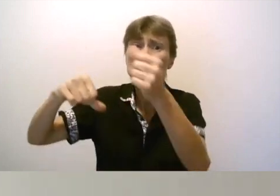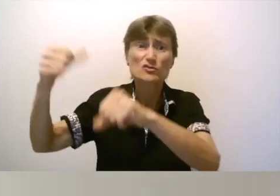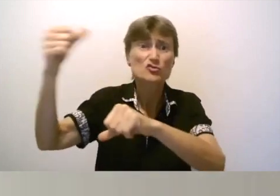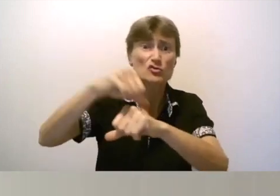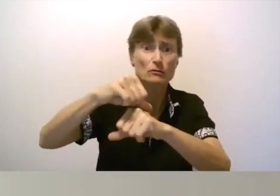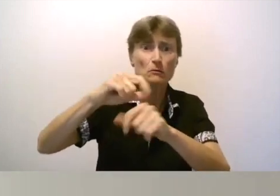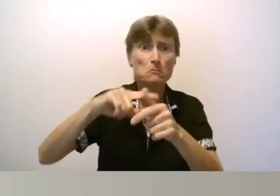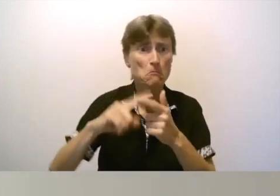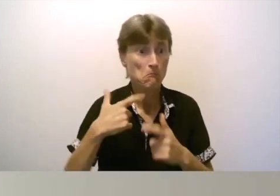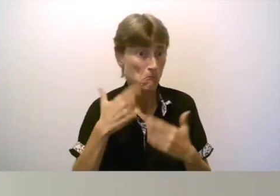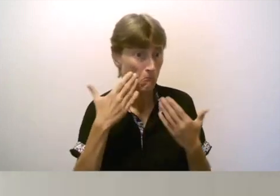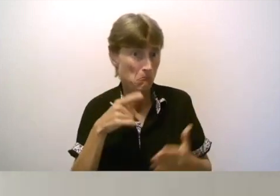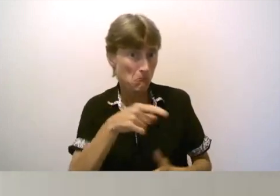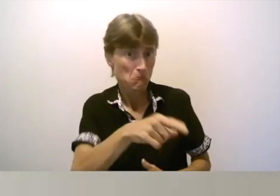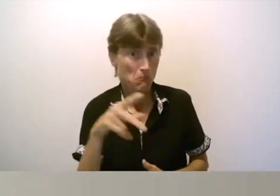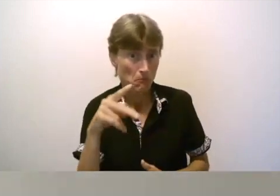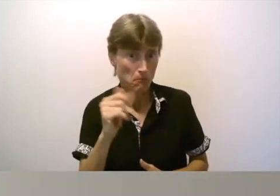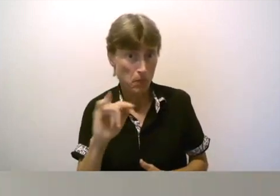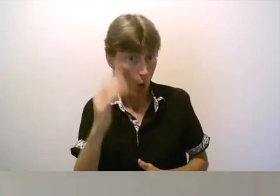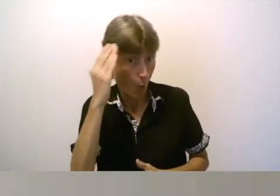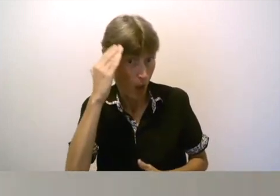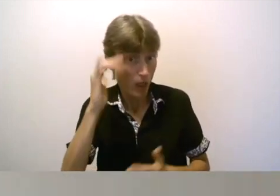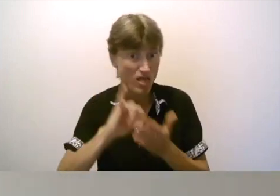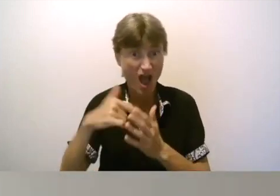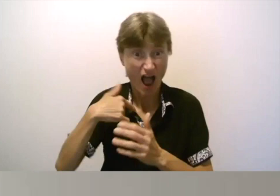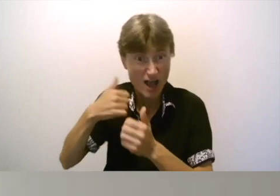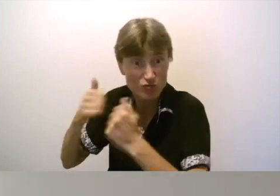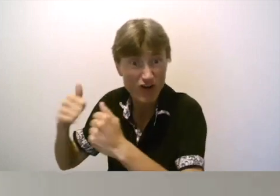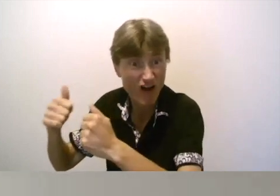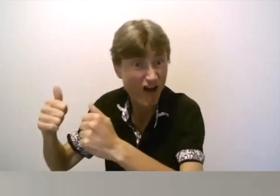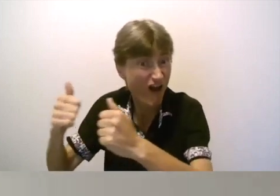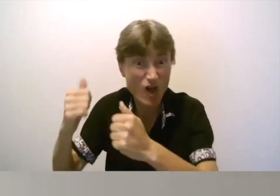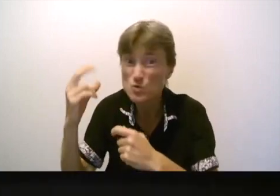but that's how i got to help out with the